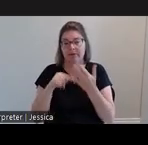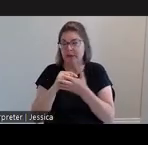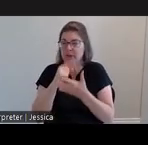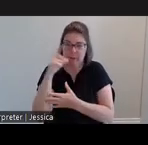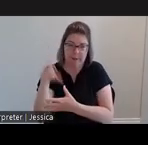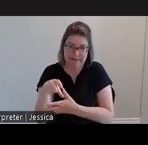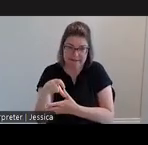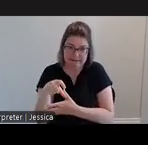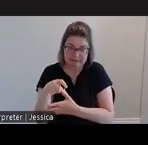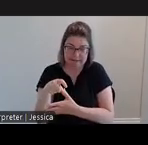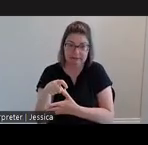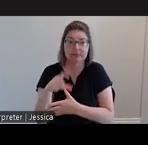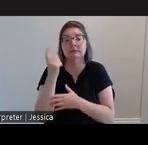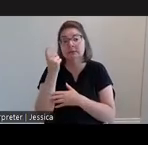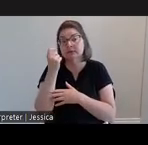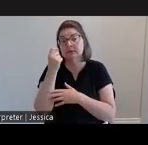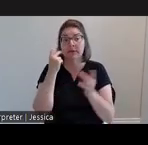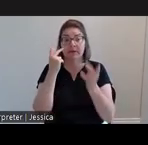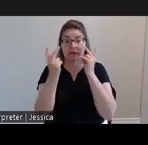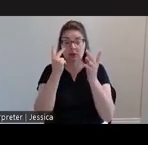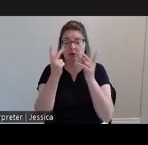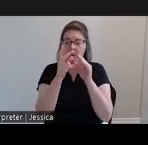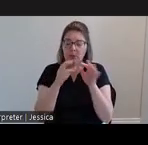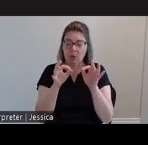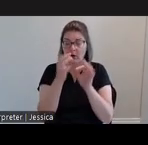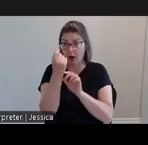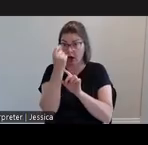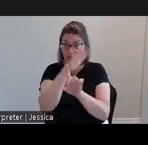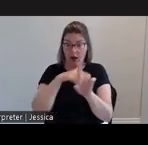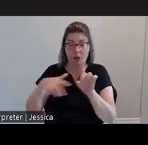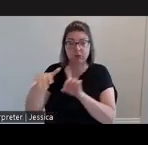However, when visuals are crucial for the understanding of the film, uh,